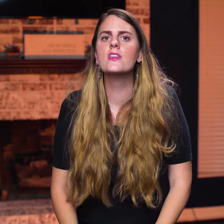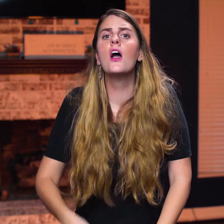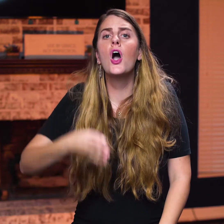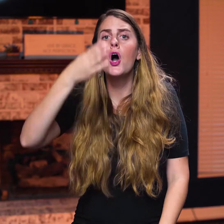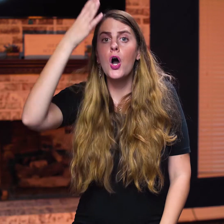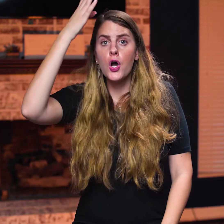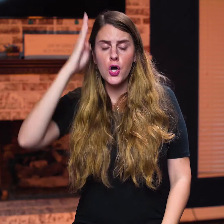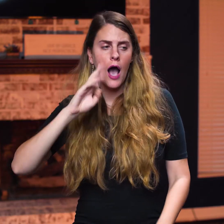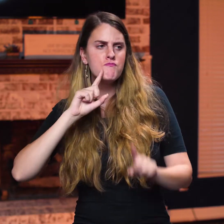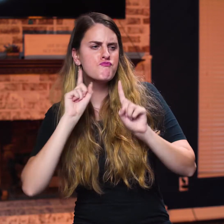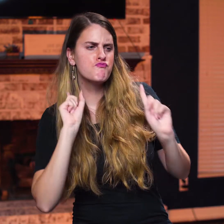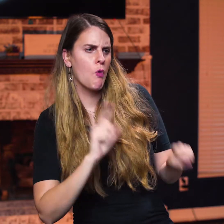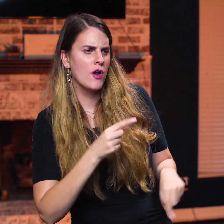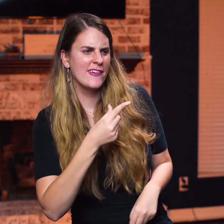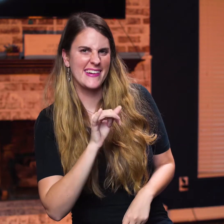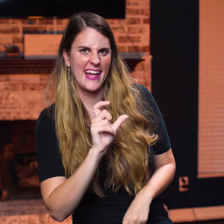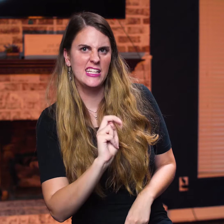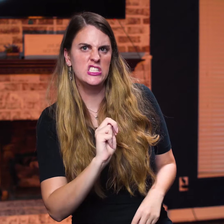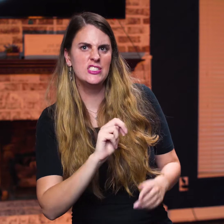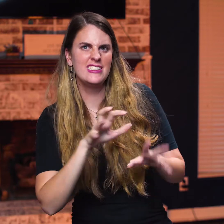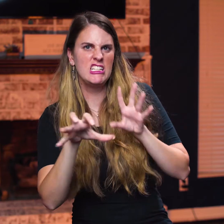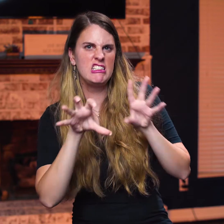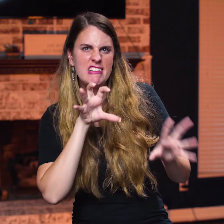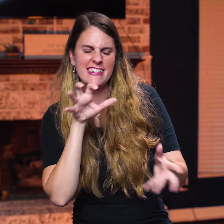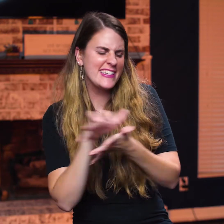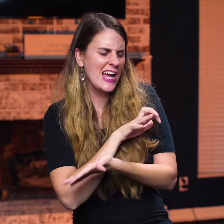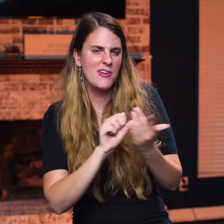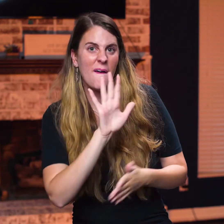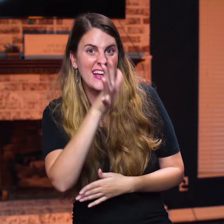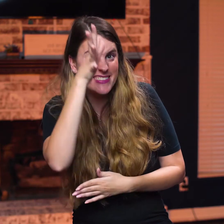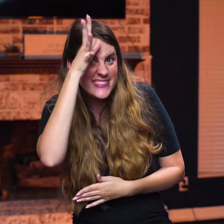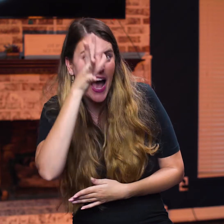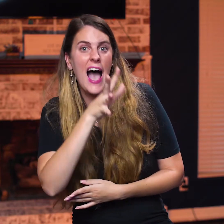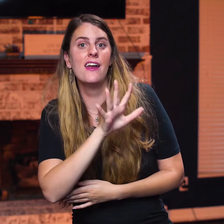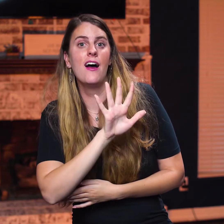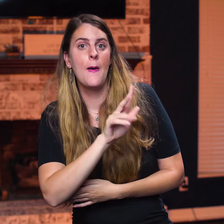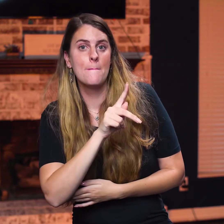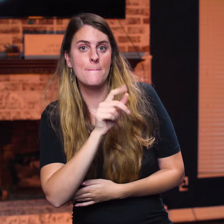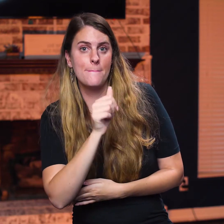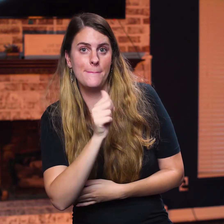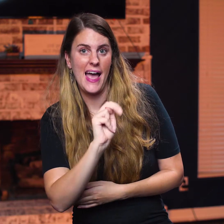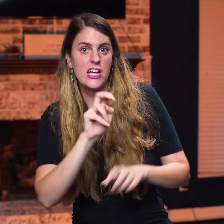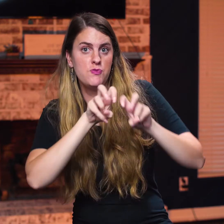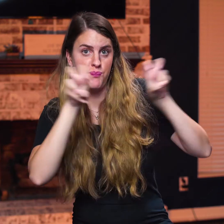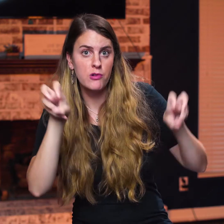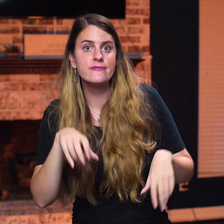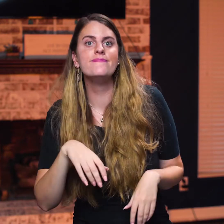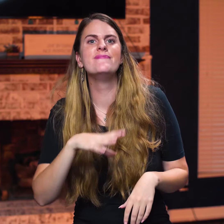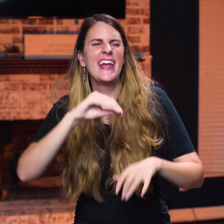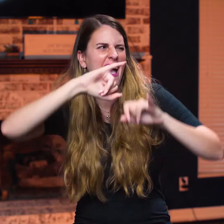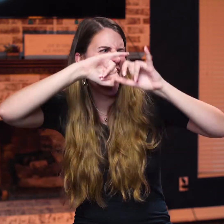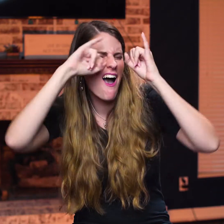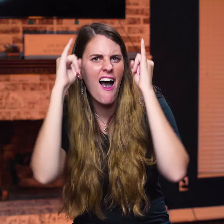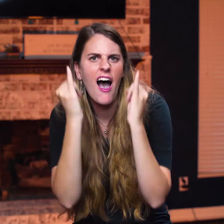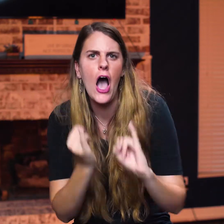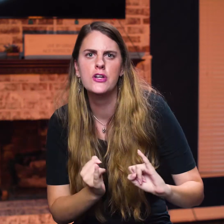God orders him to tear down his dad’s pagan altars and idols